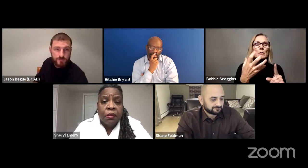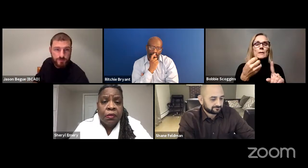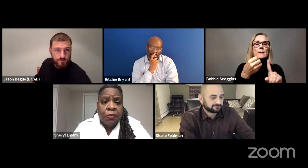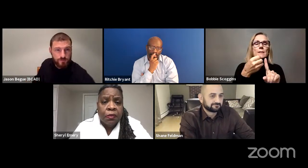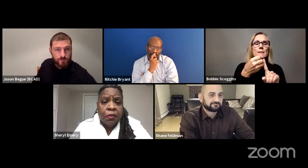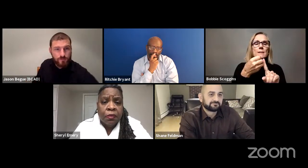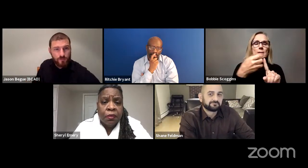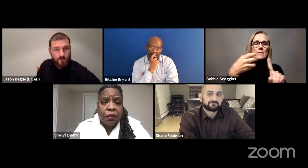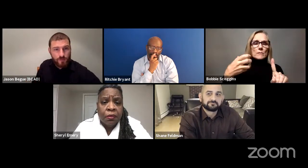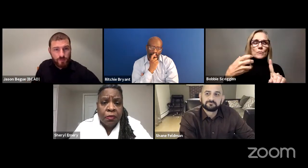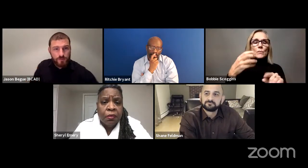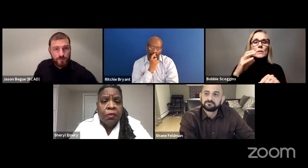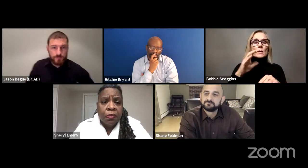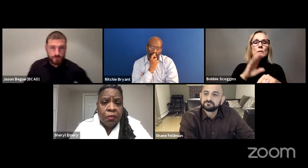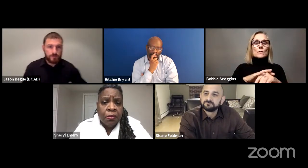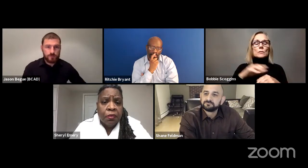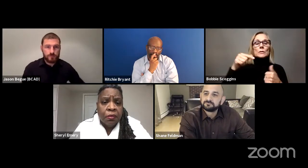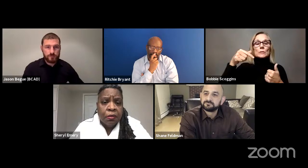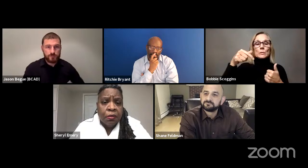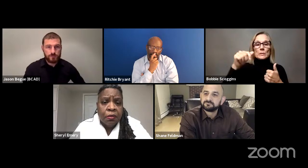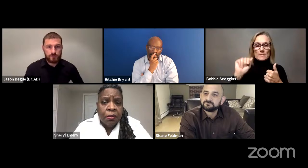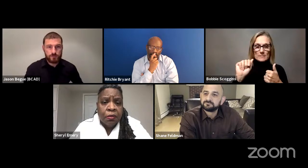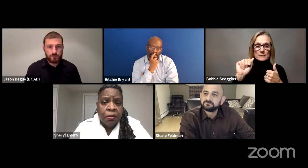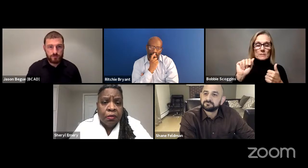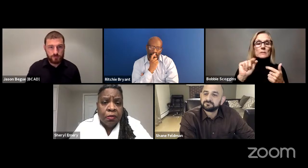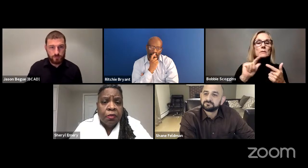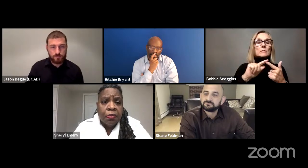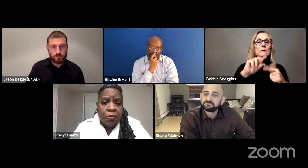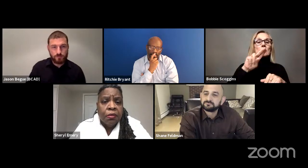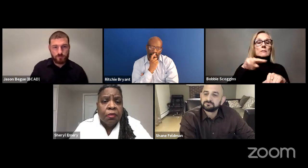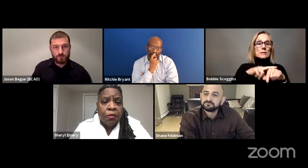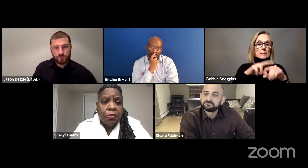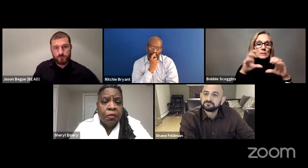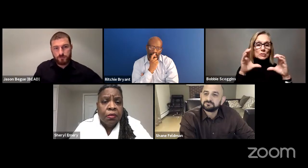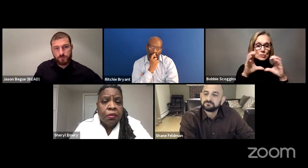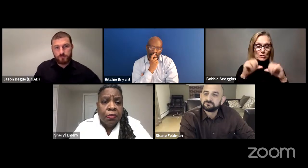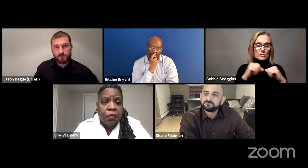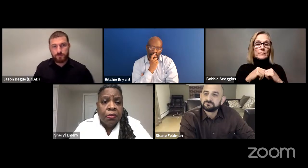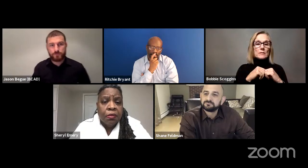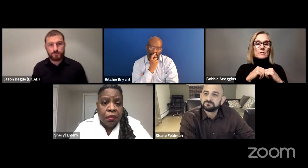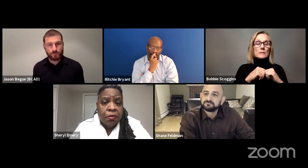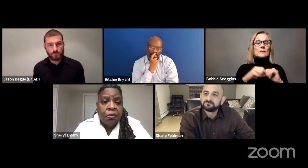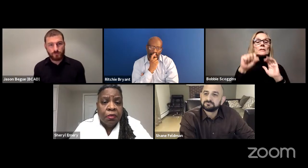I would like to elaborate a little bit more on that. So the national